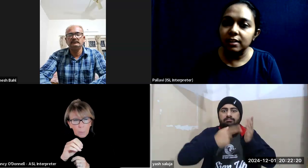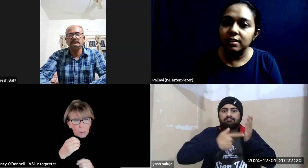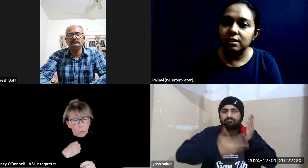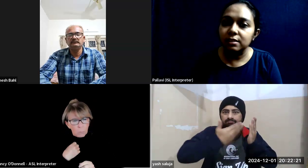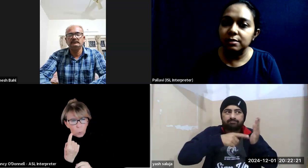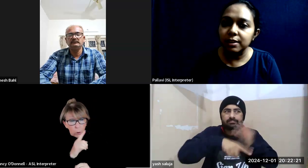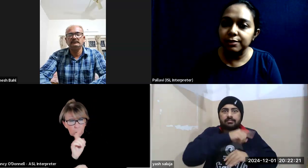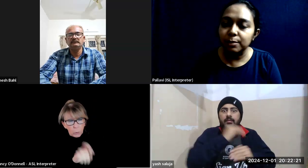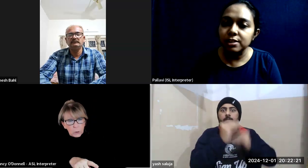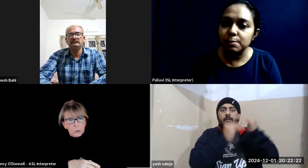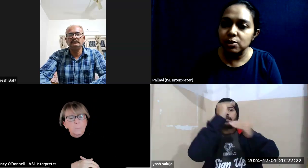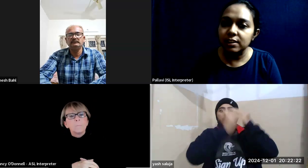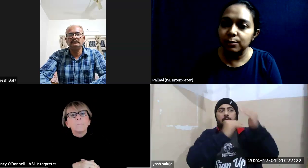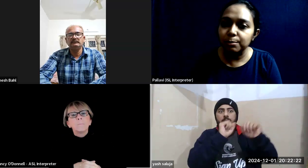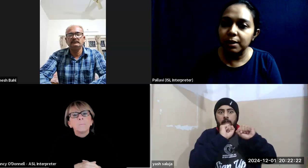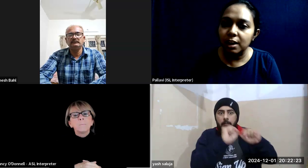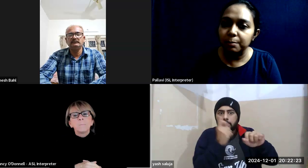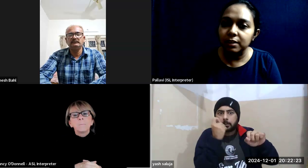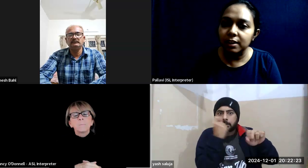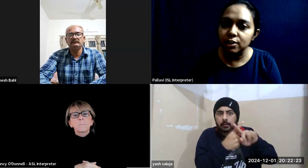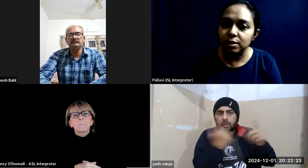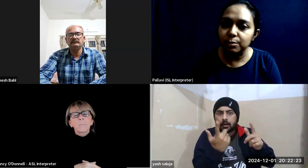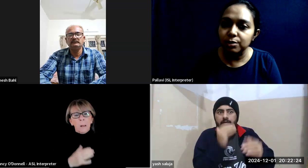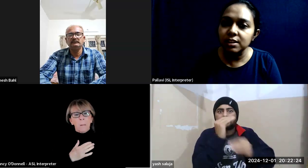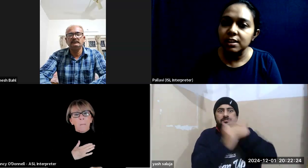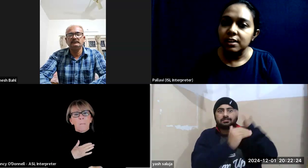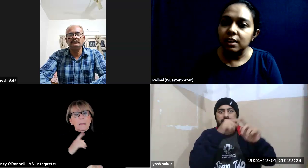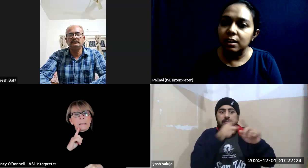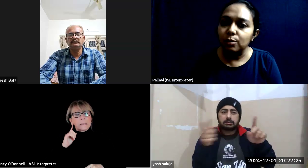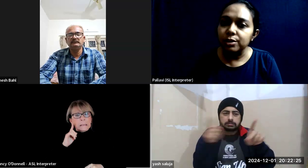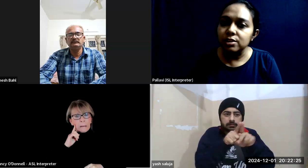I have a question. In the deaf community, especially like with my RP and usher community,